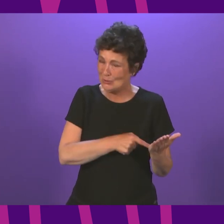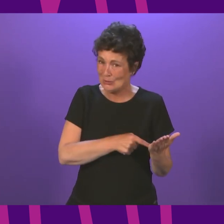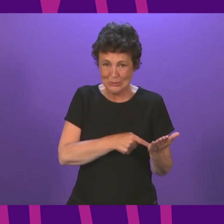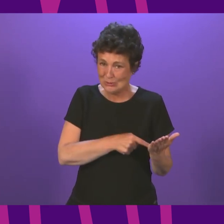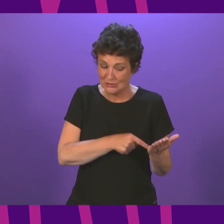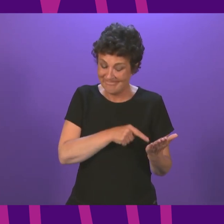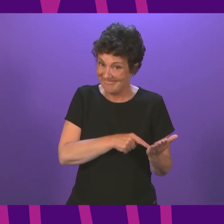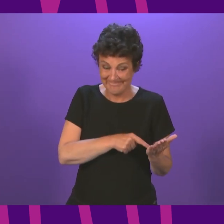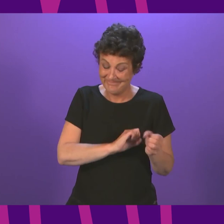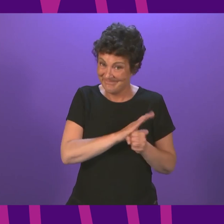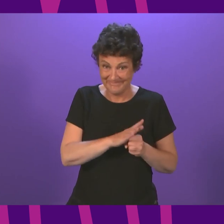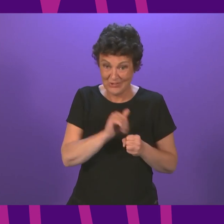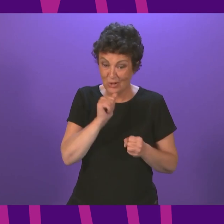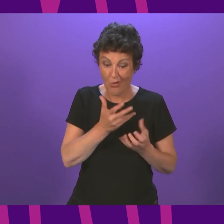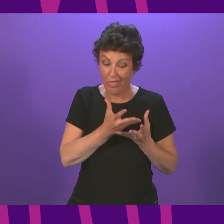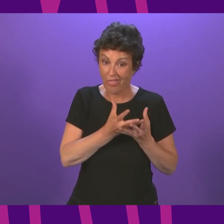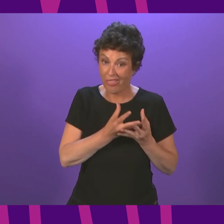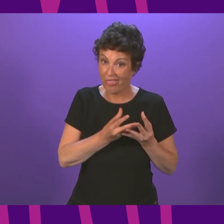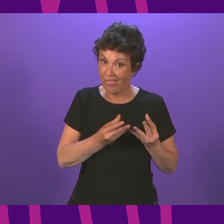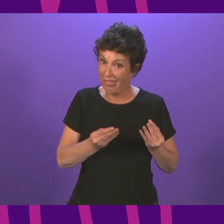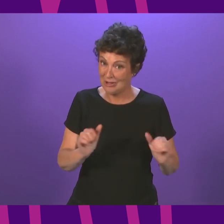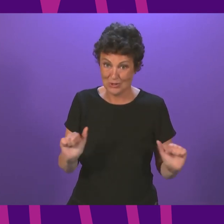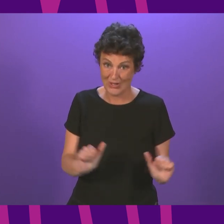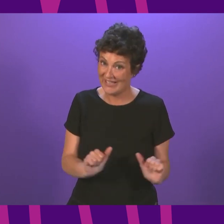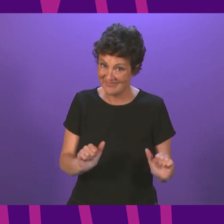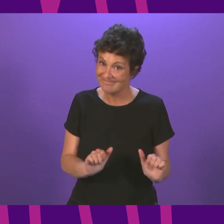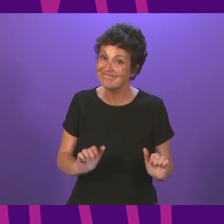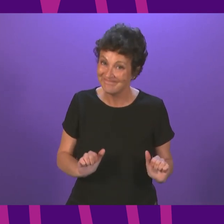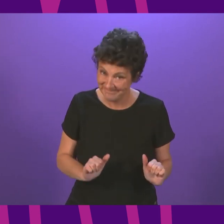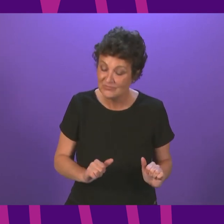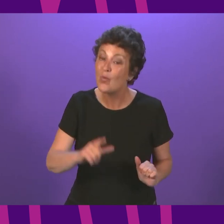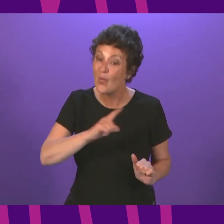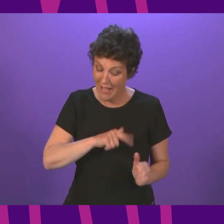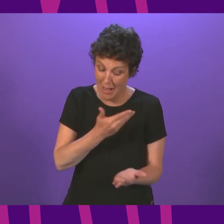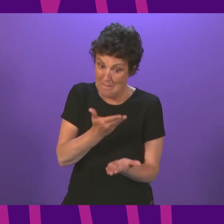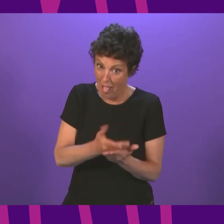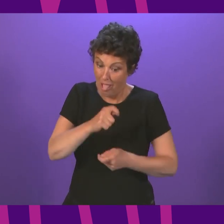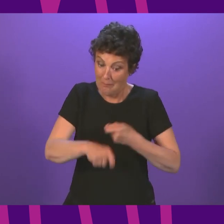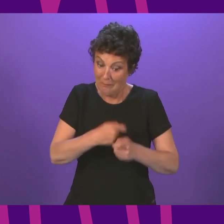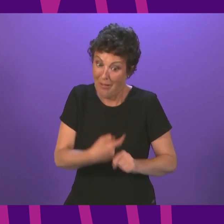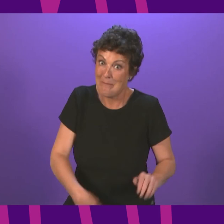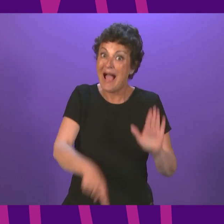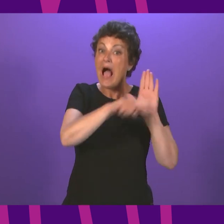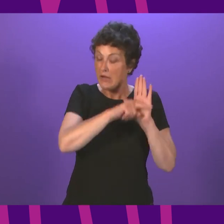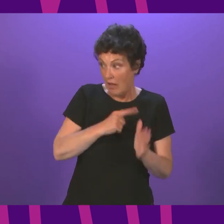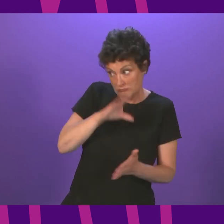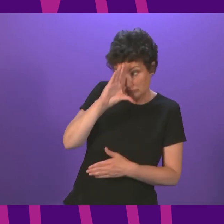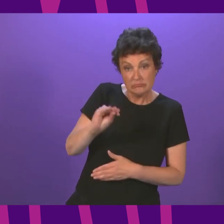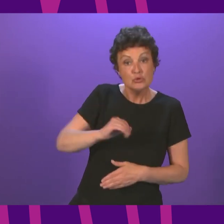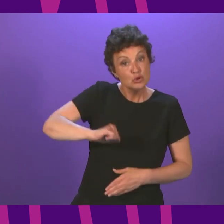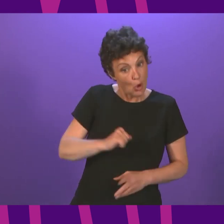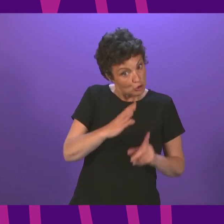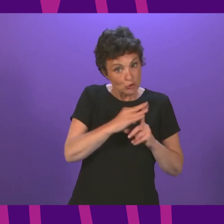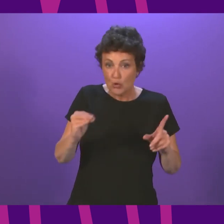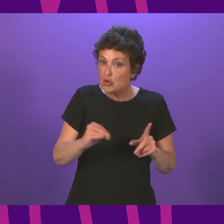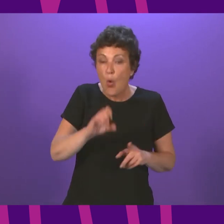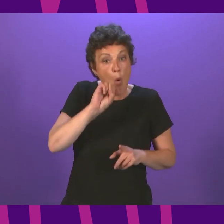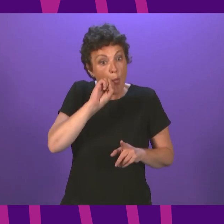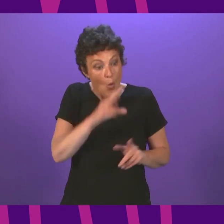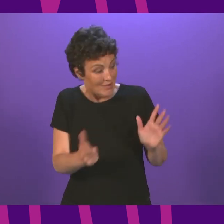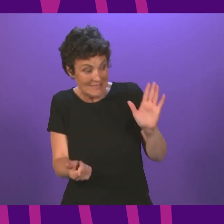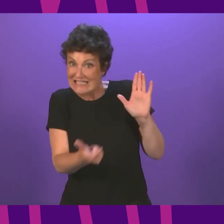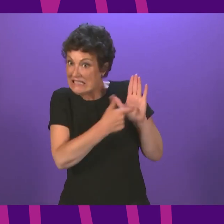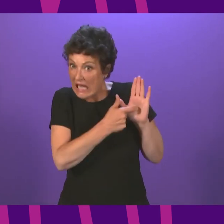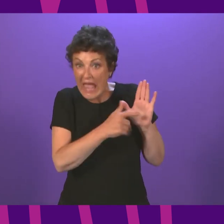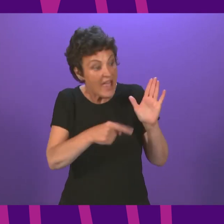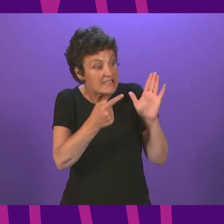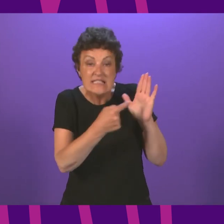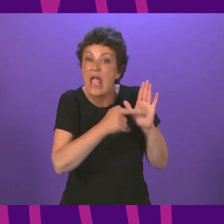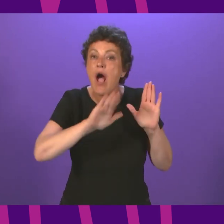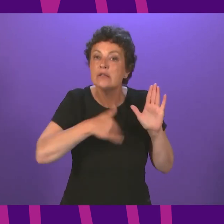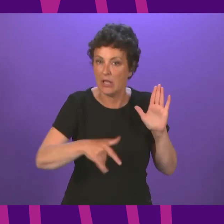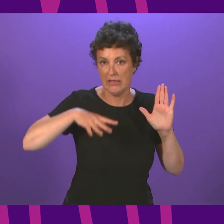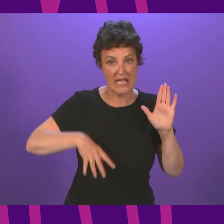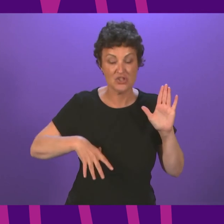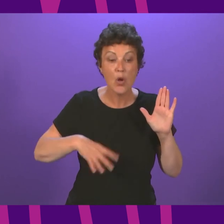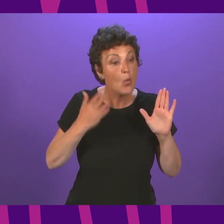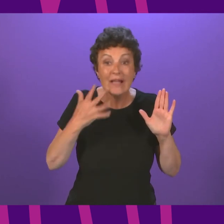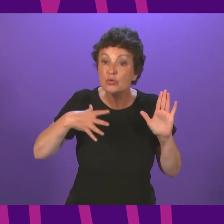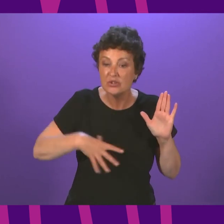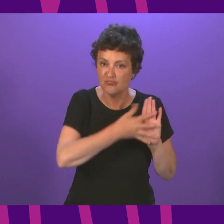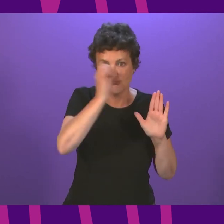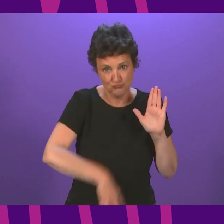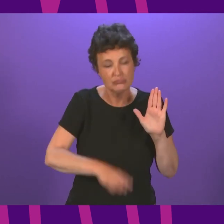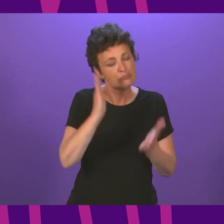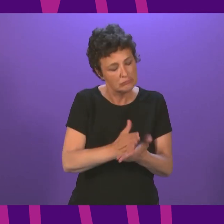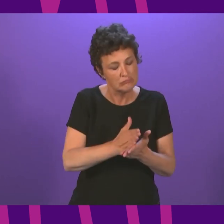and Expiry) (Scotland) Bill, be agreed to. Are we agreed?